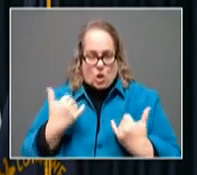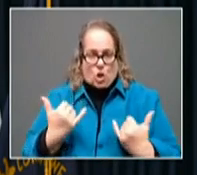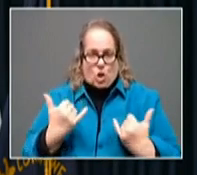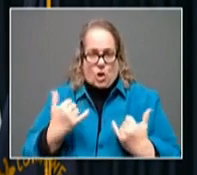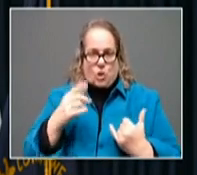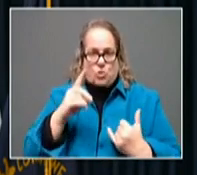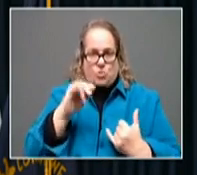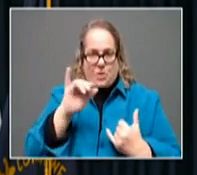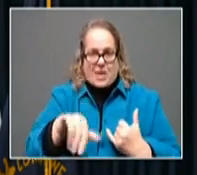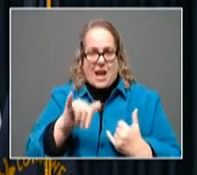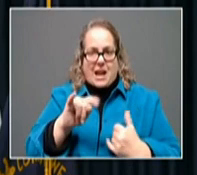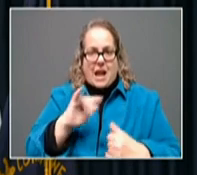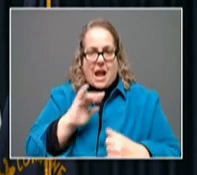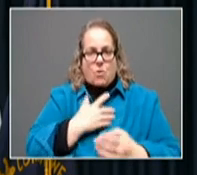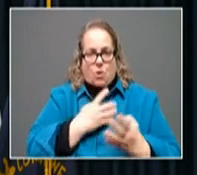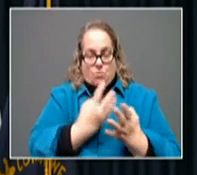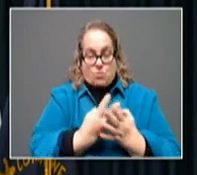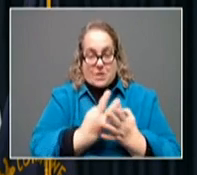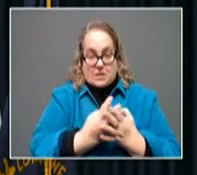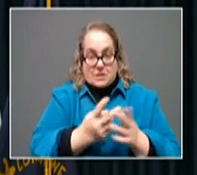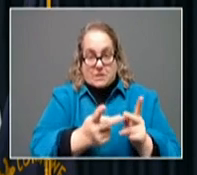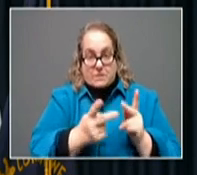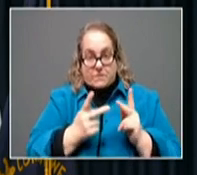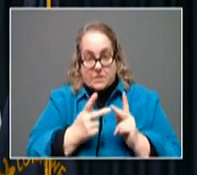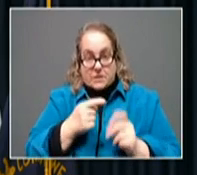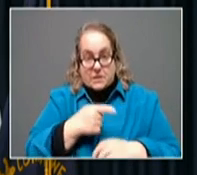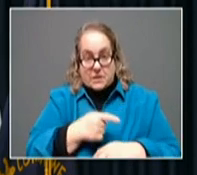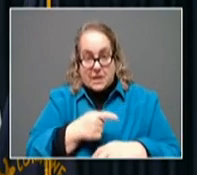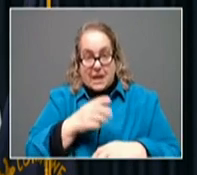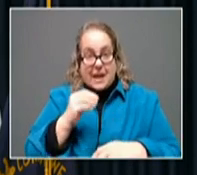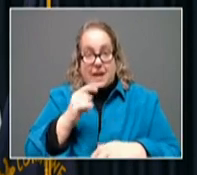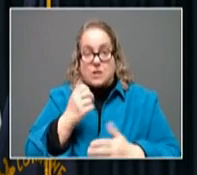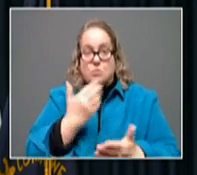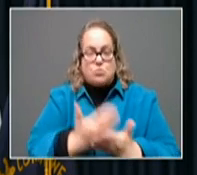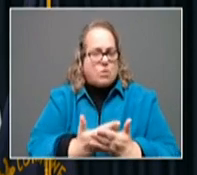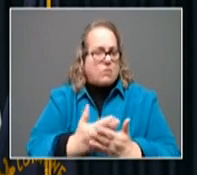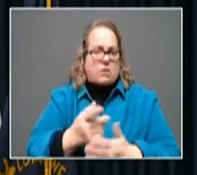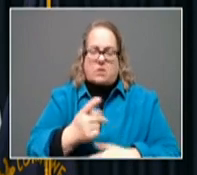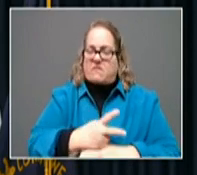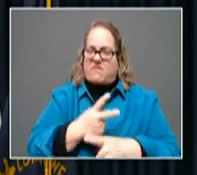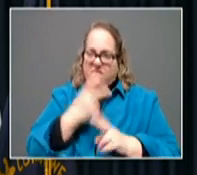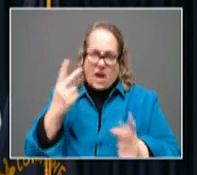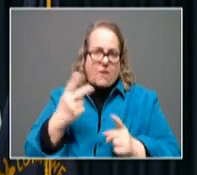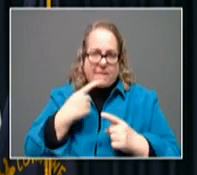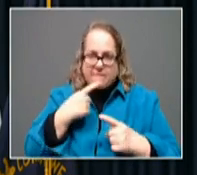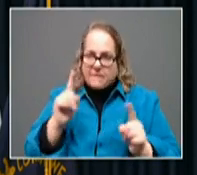prison facilities. It's a, and it's proven incredibly effective at finding